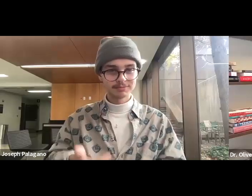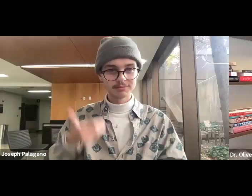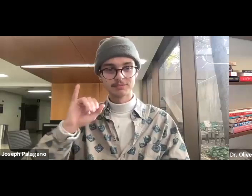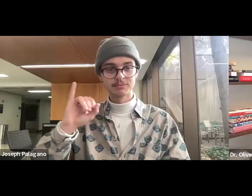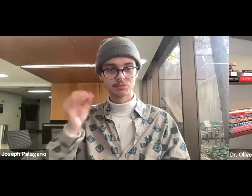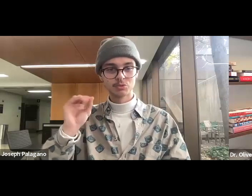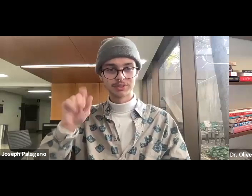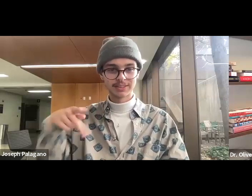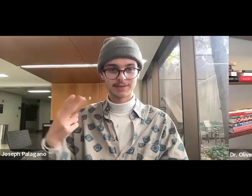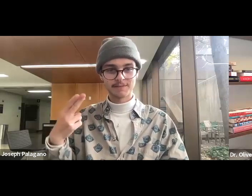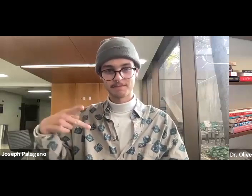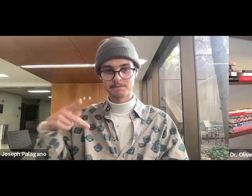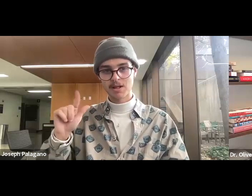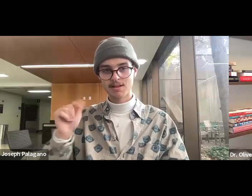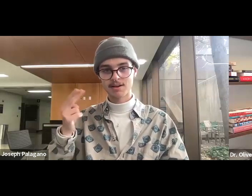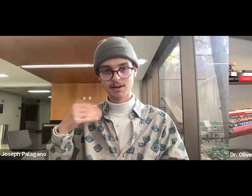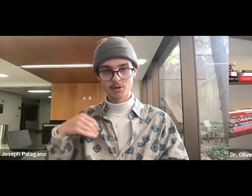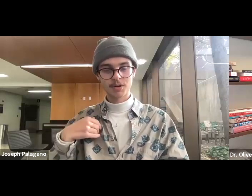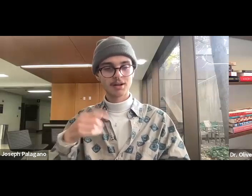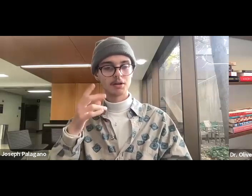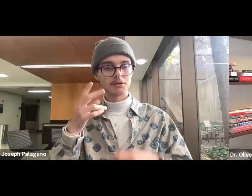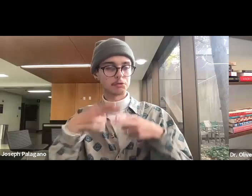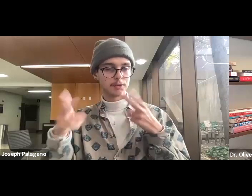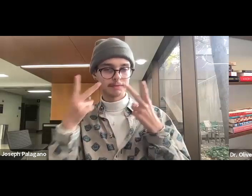» SPEAKER: All right, hello,